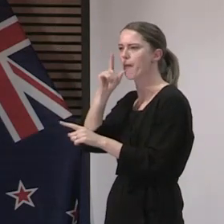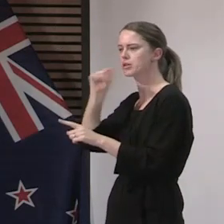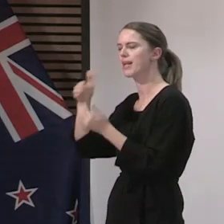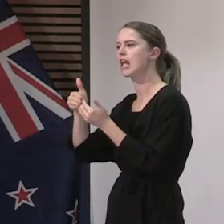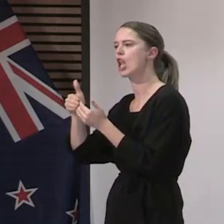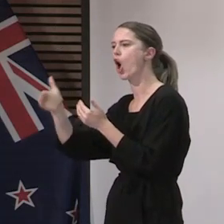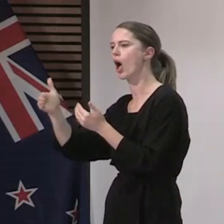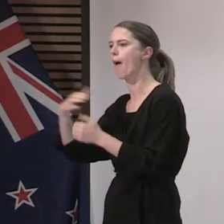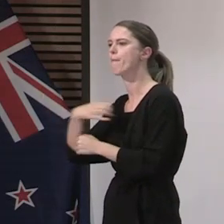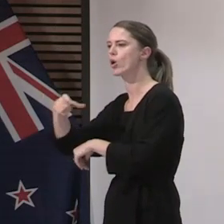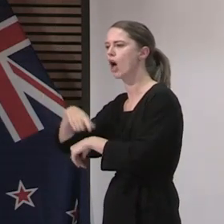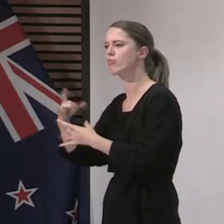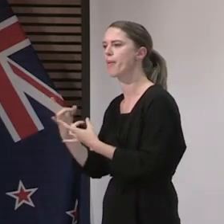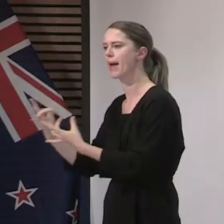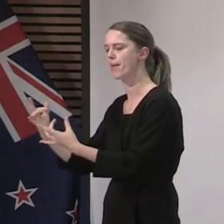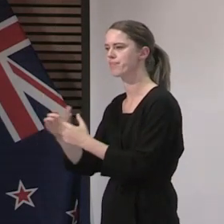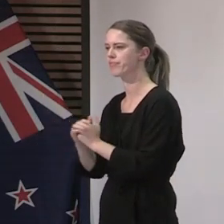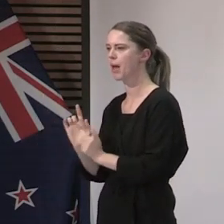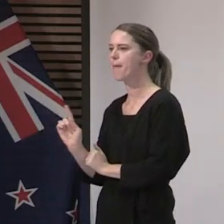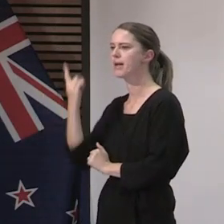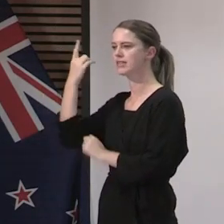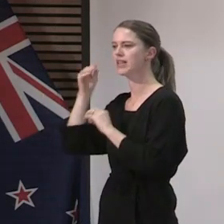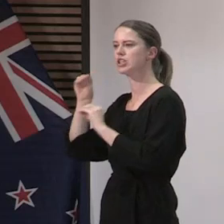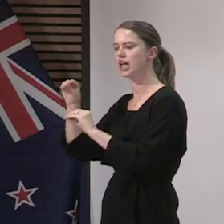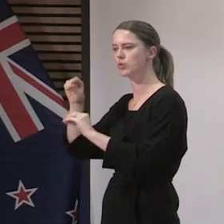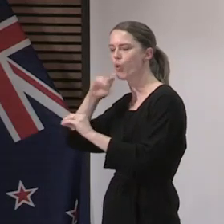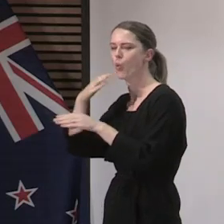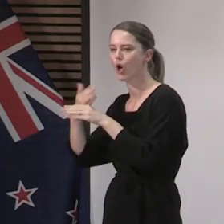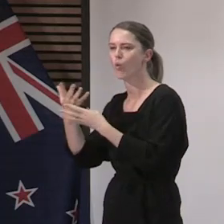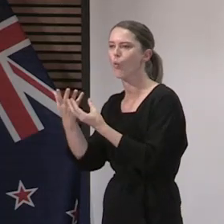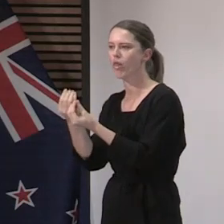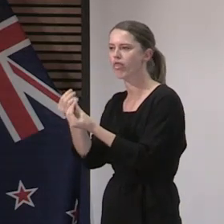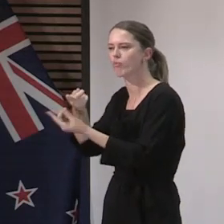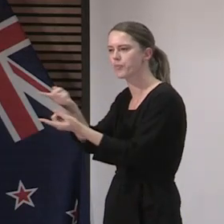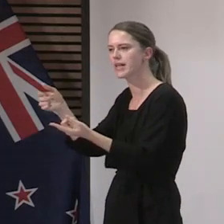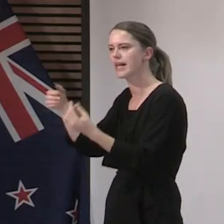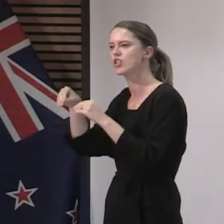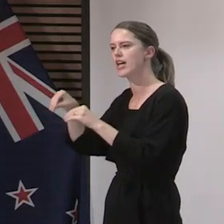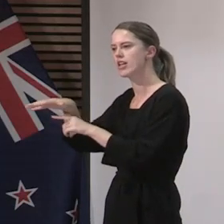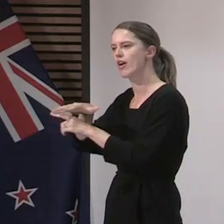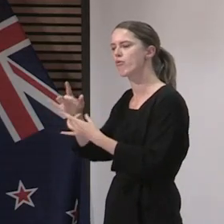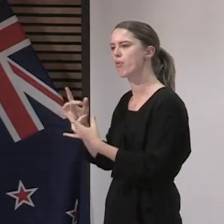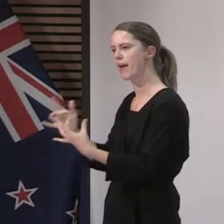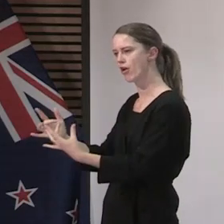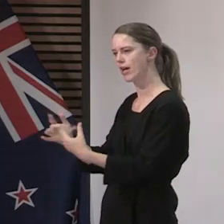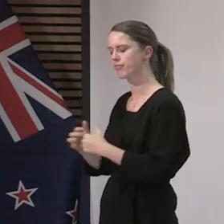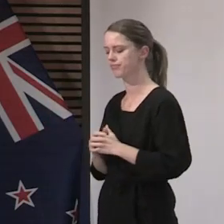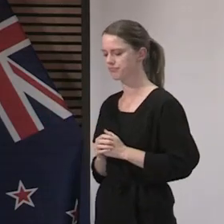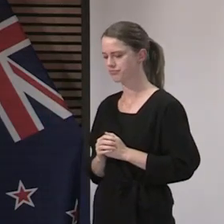it may take a bit longer for some schools and early learning centres to be ready and the Minister of Education